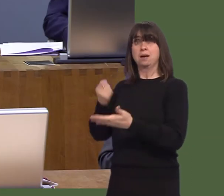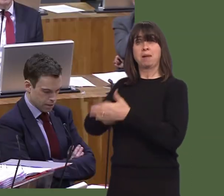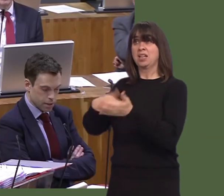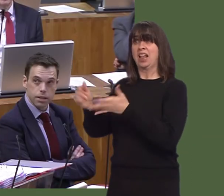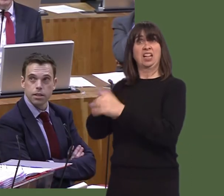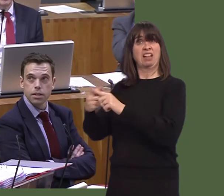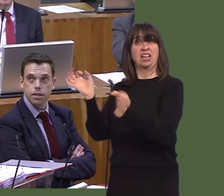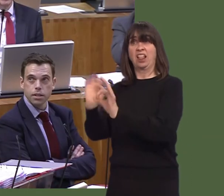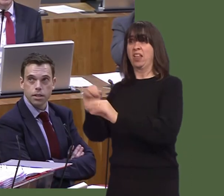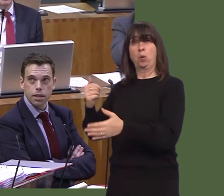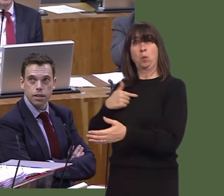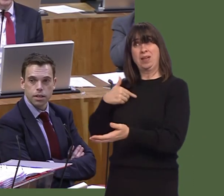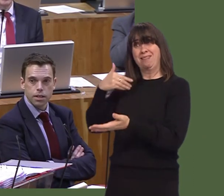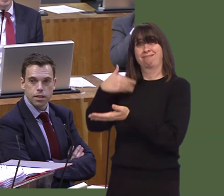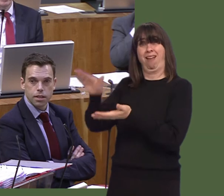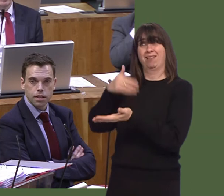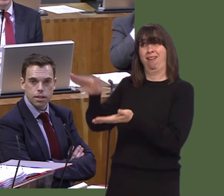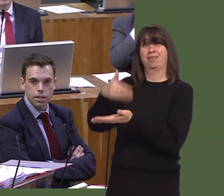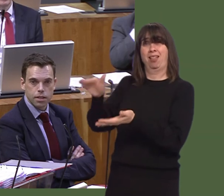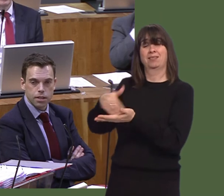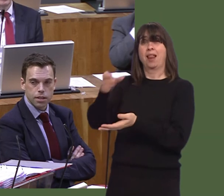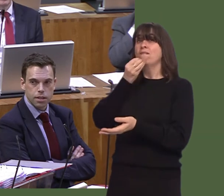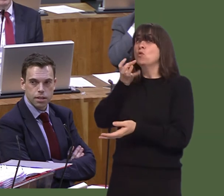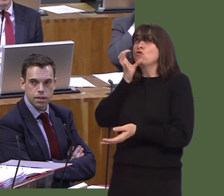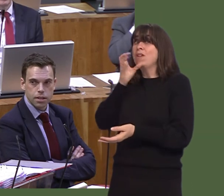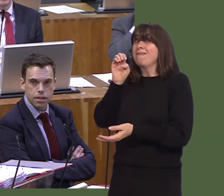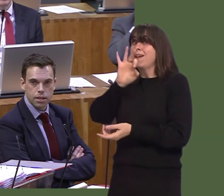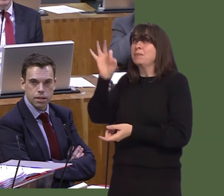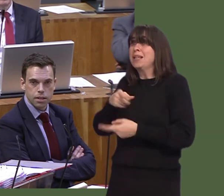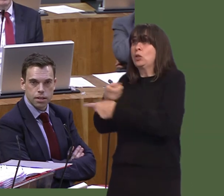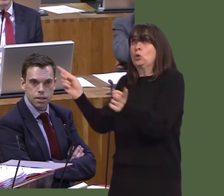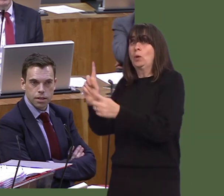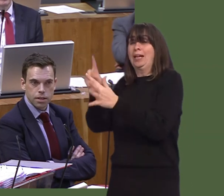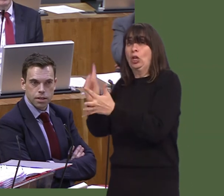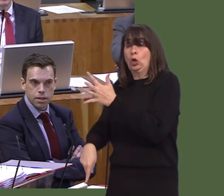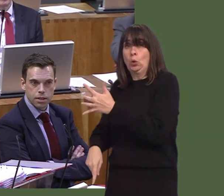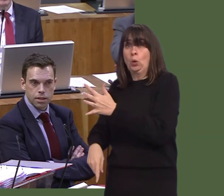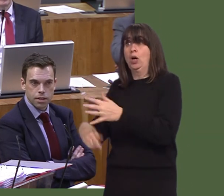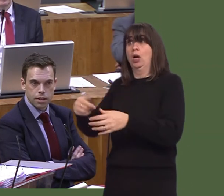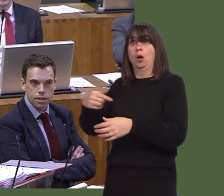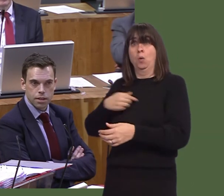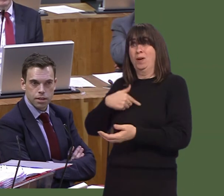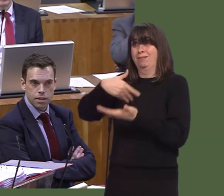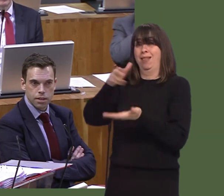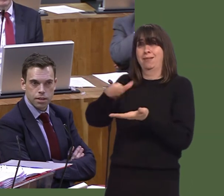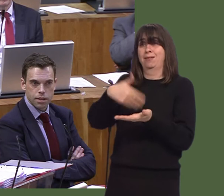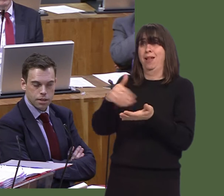the board, which we are following up in detail with them, and we are confident that the health board will still balance overall in the current year, even with this increased deficit in